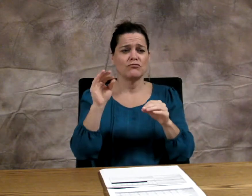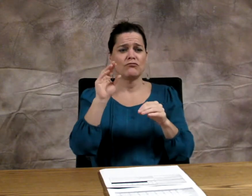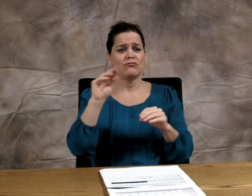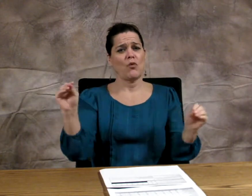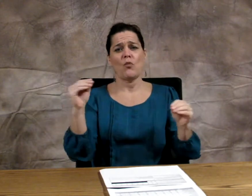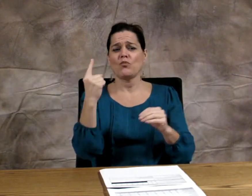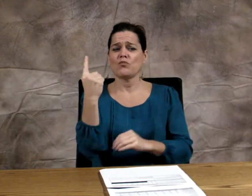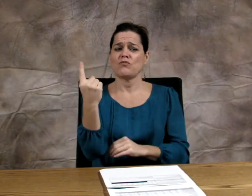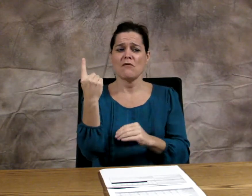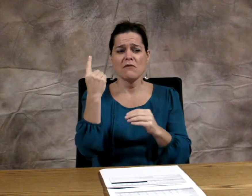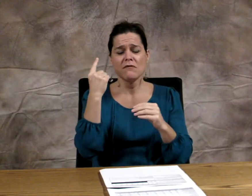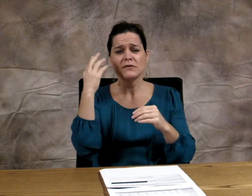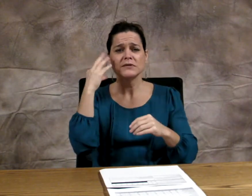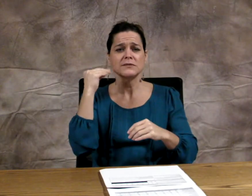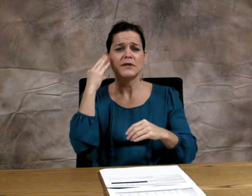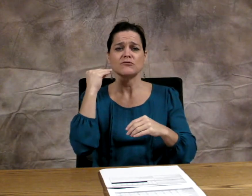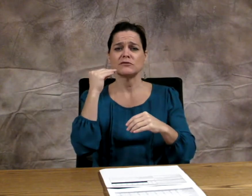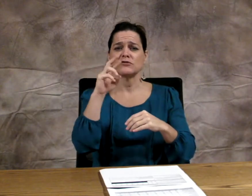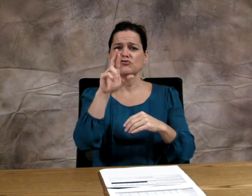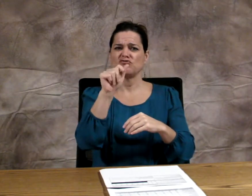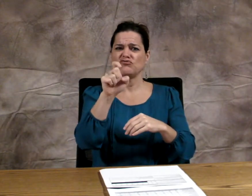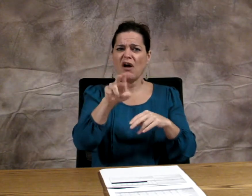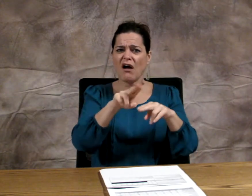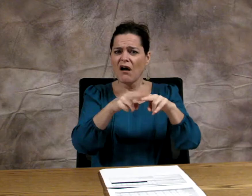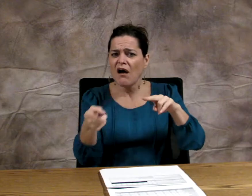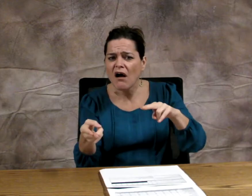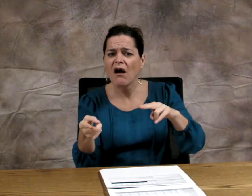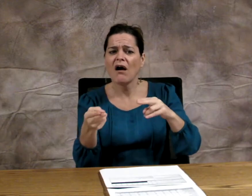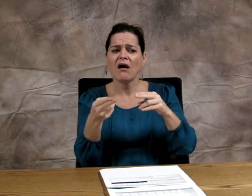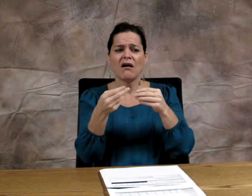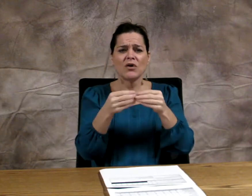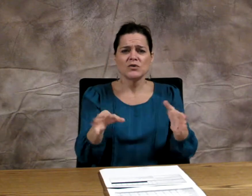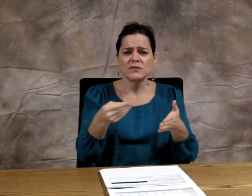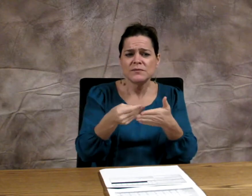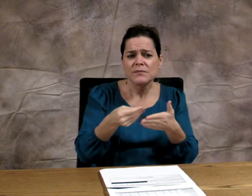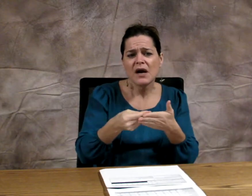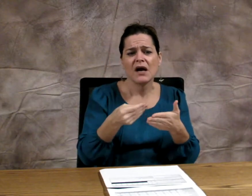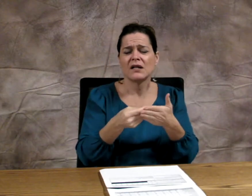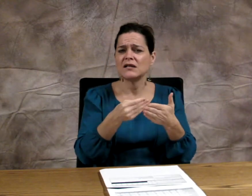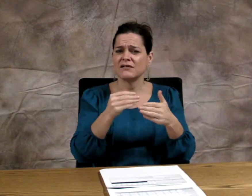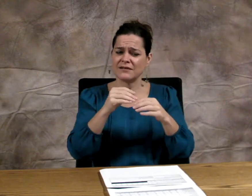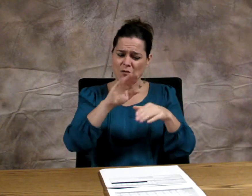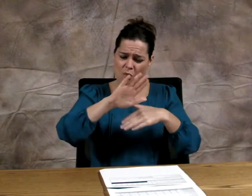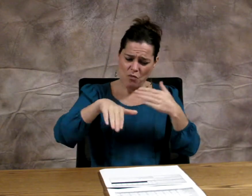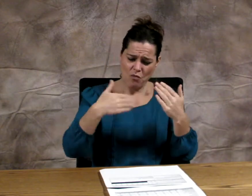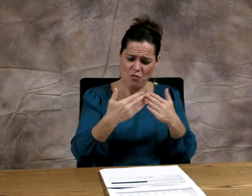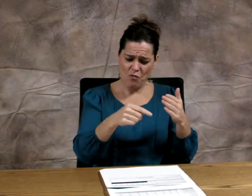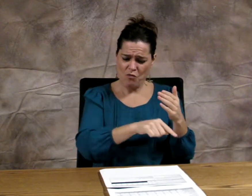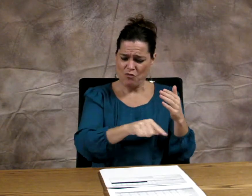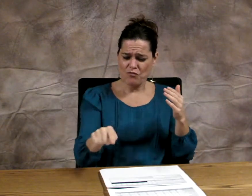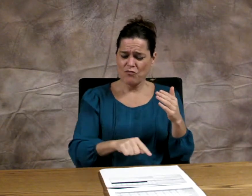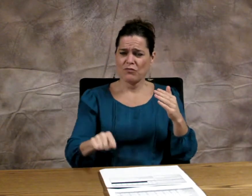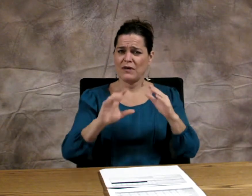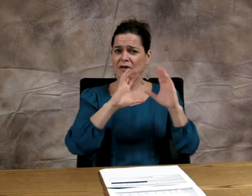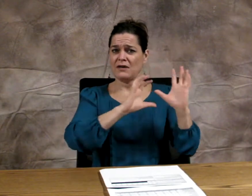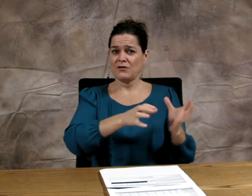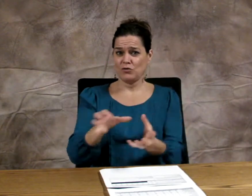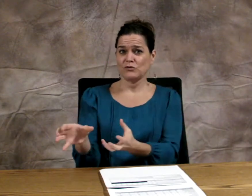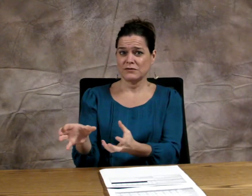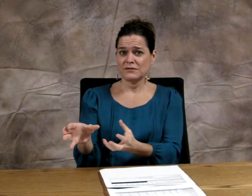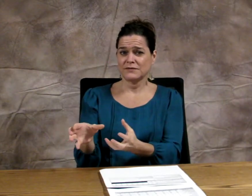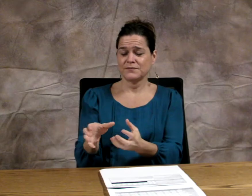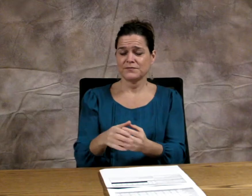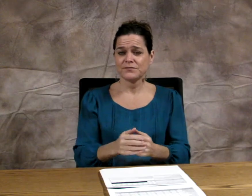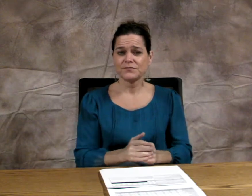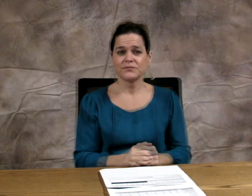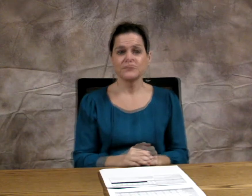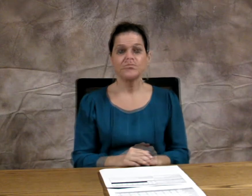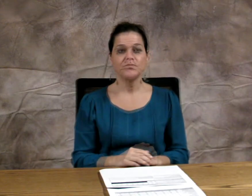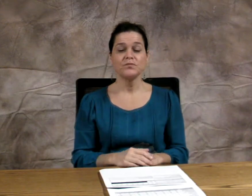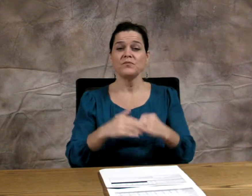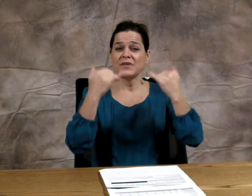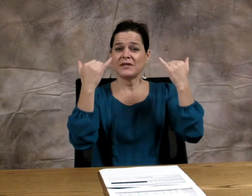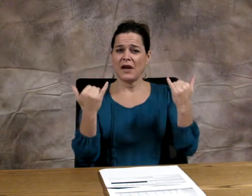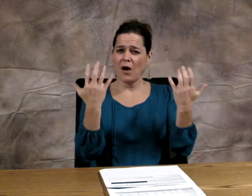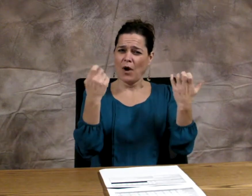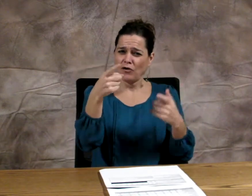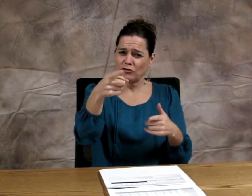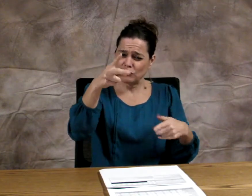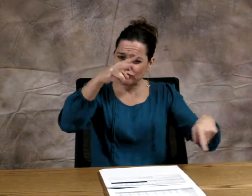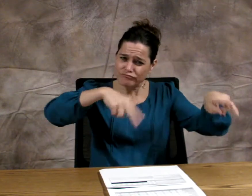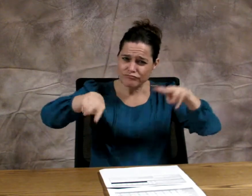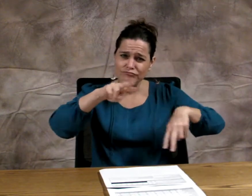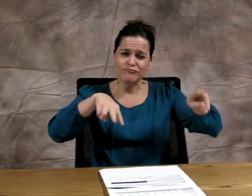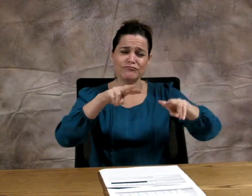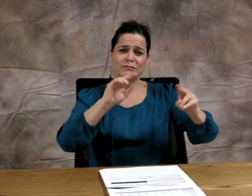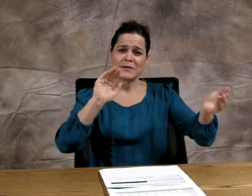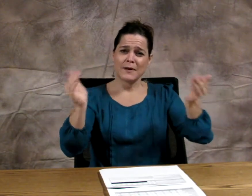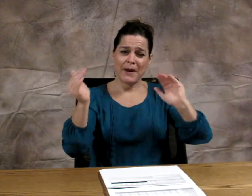sure no one would experience a rate decrease in all of the categories in the structure.